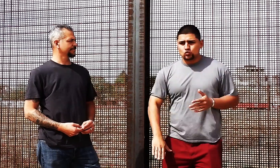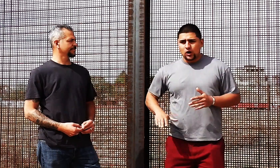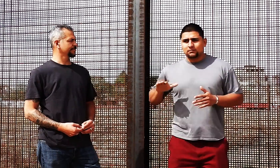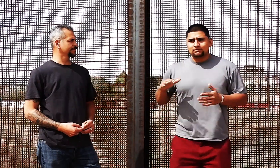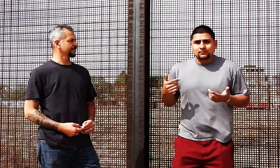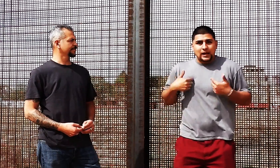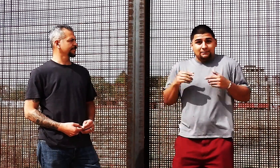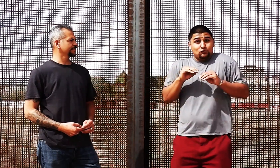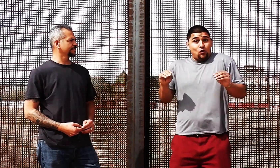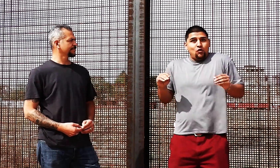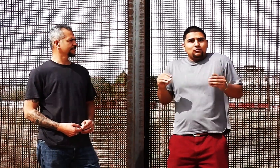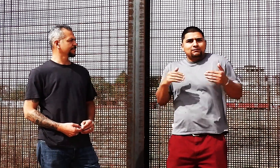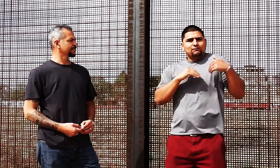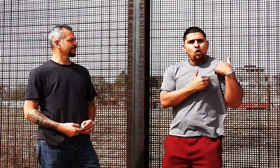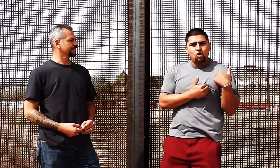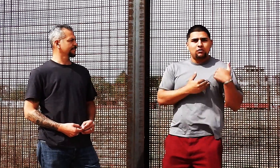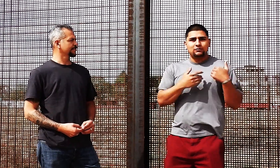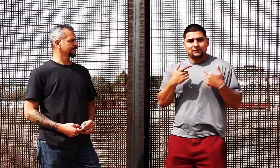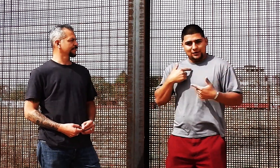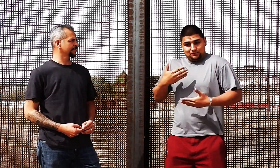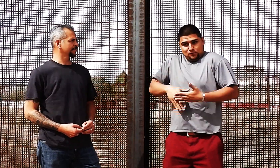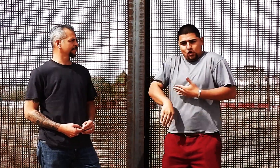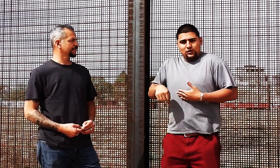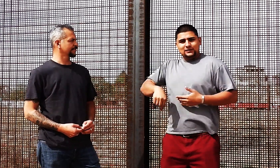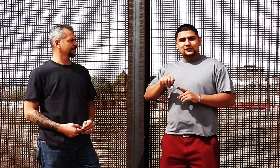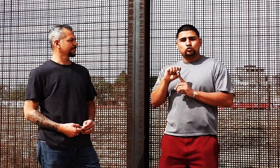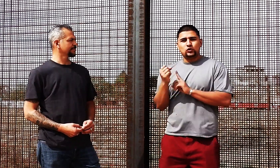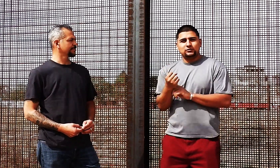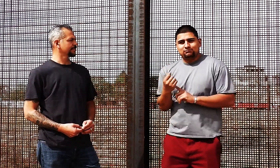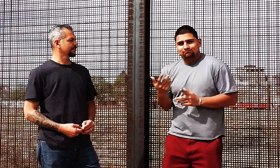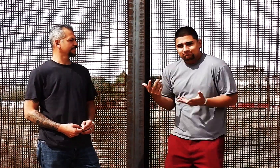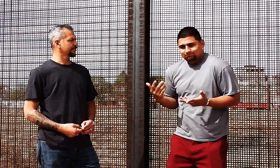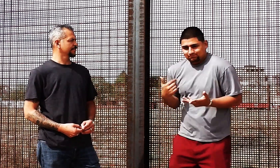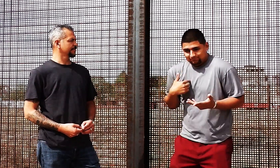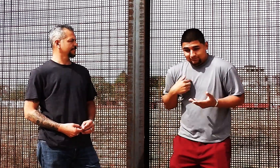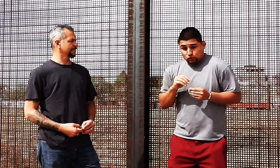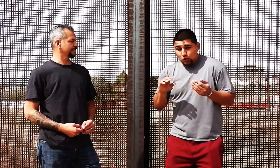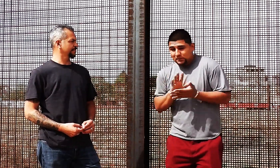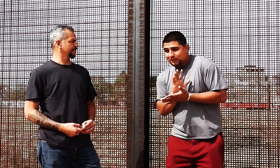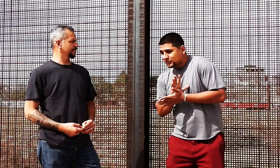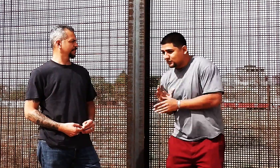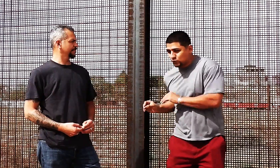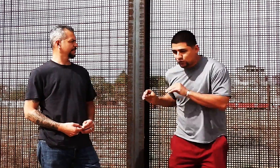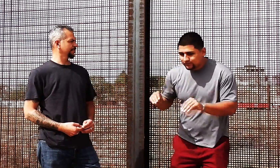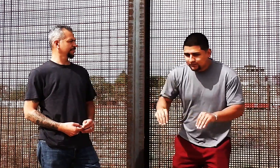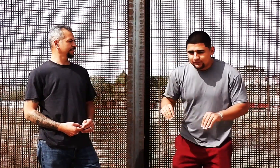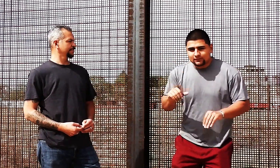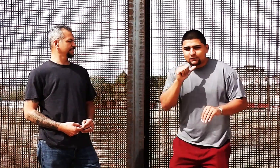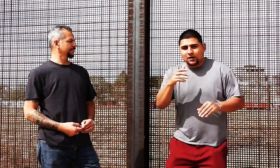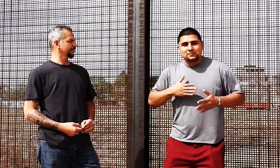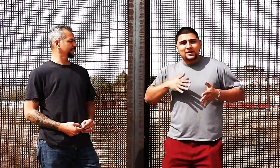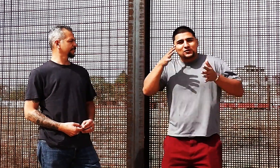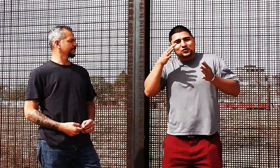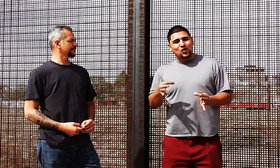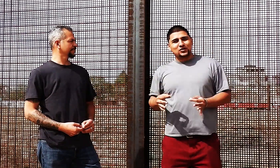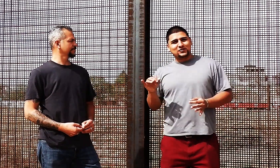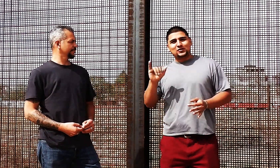So, I grew up here. I am not at fault. I was born in this situation. I moved to here without paper. It wasn’t my decision.